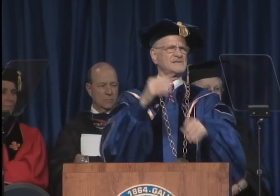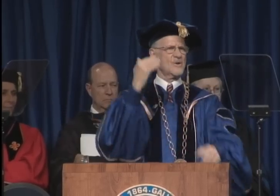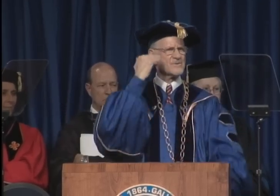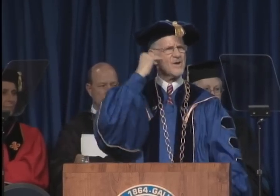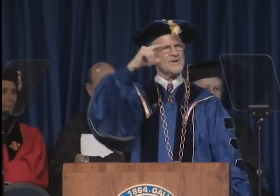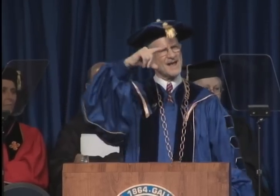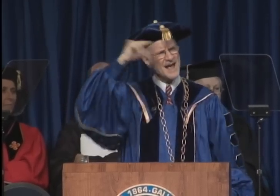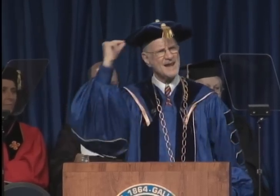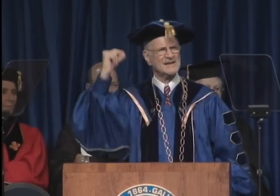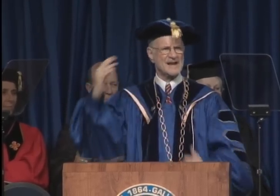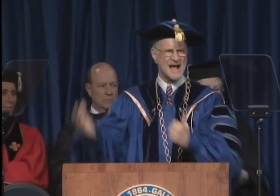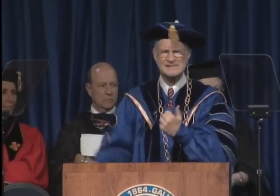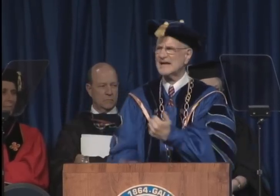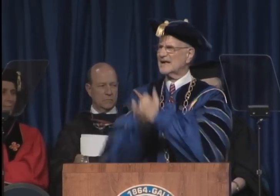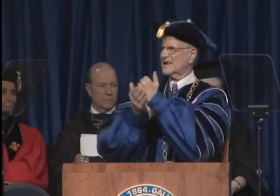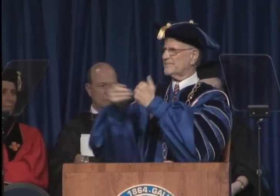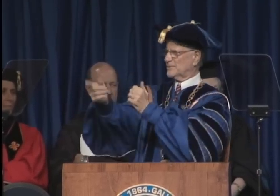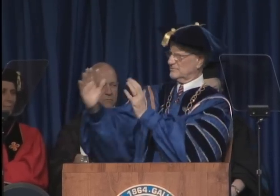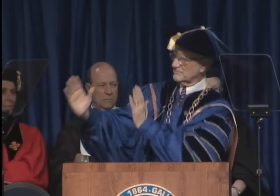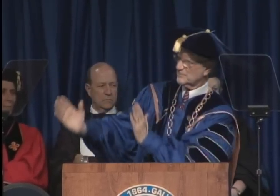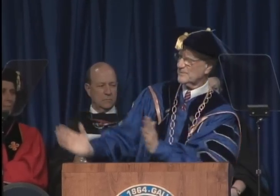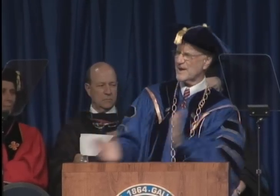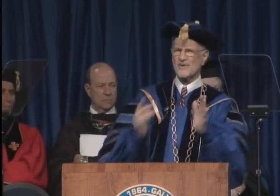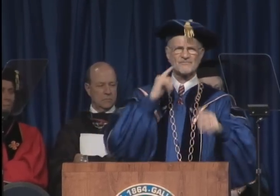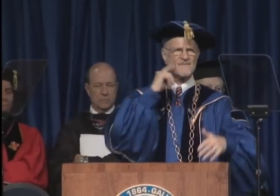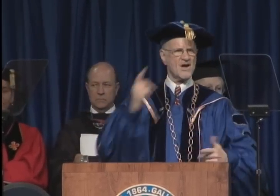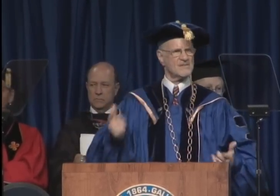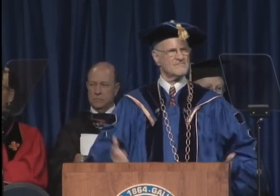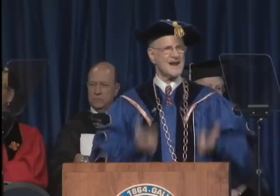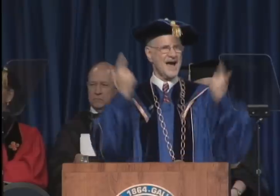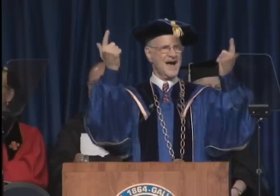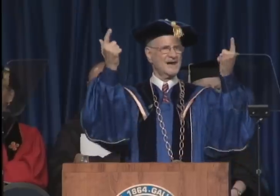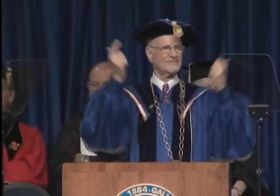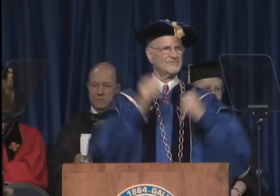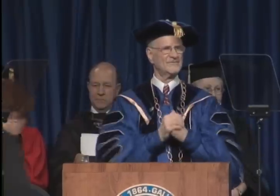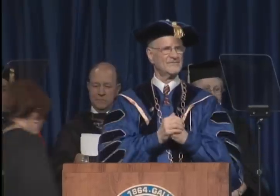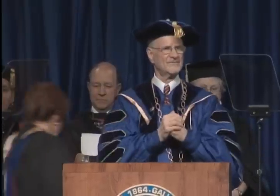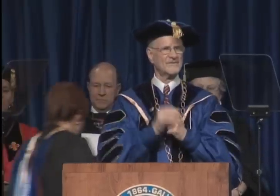that Gallaudet has helped prepare you for life.